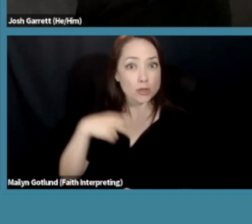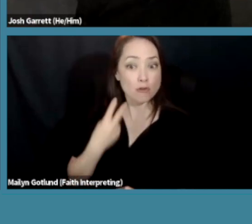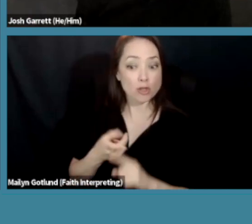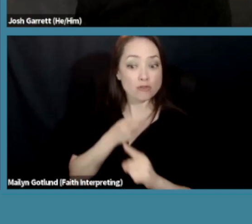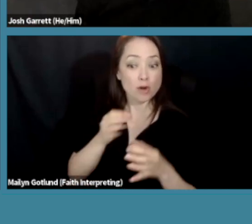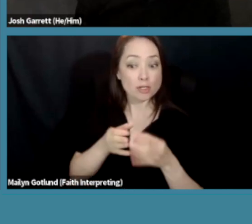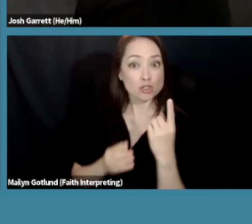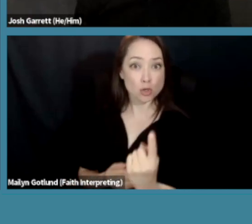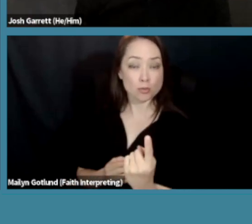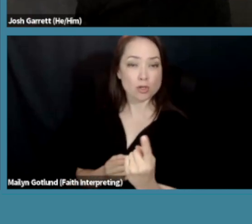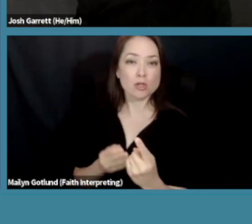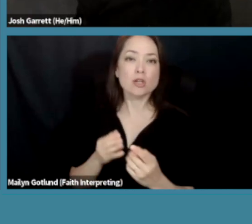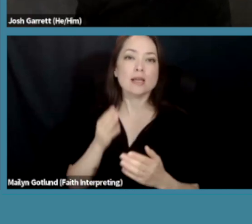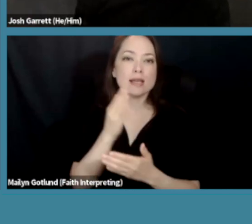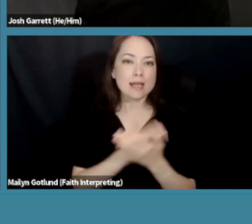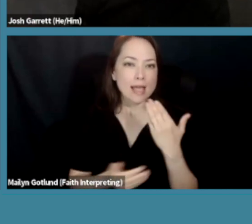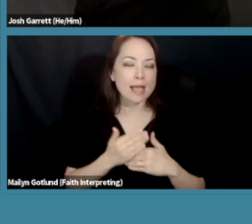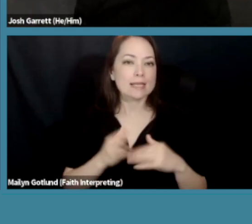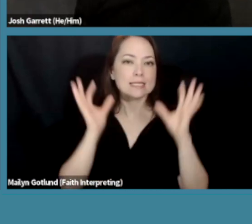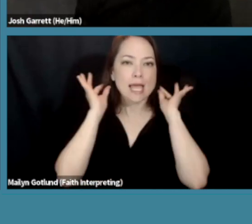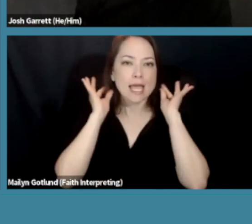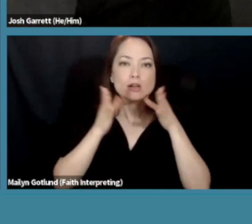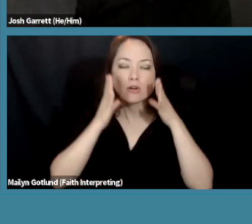You want to keep hands, hair away from your face, and you don't want to